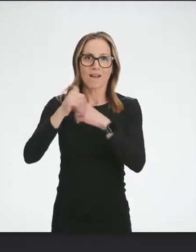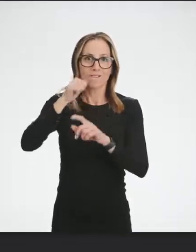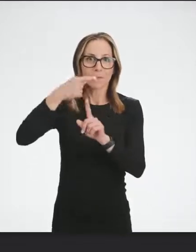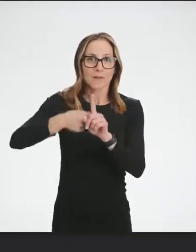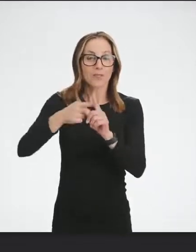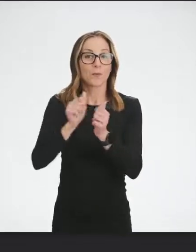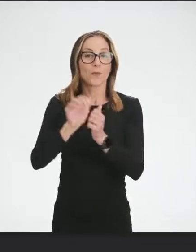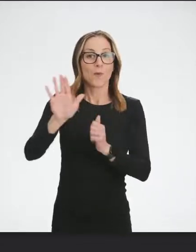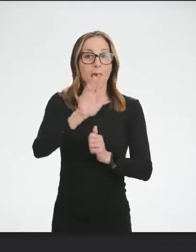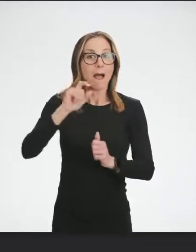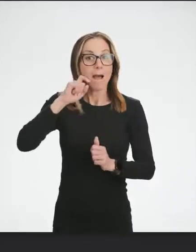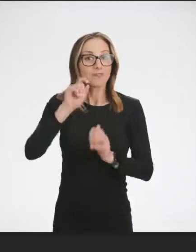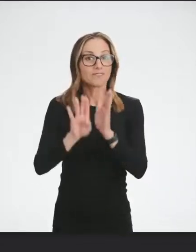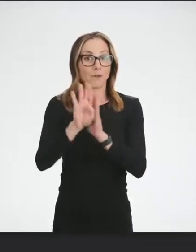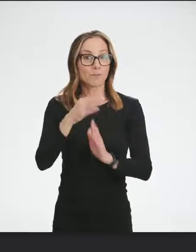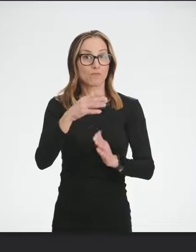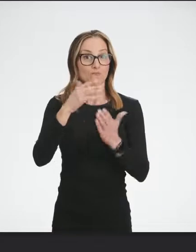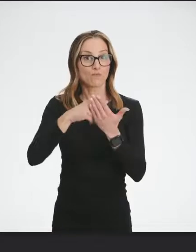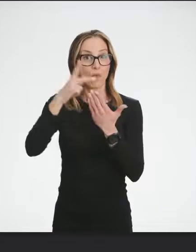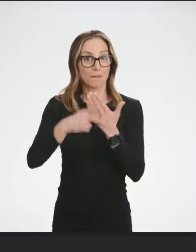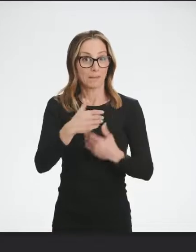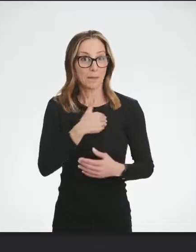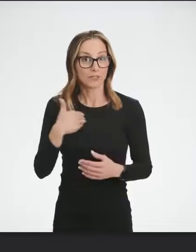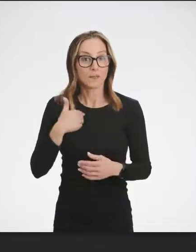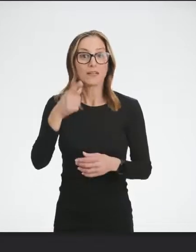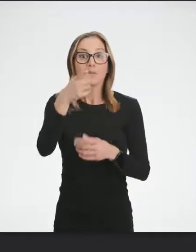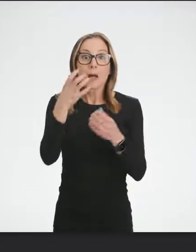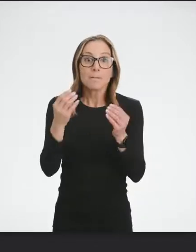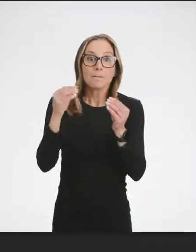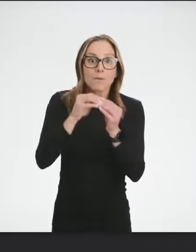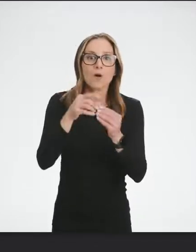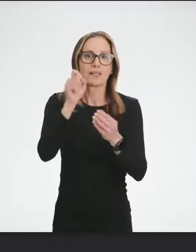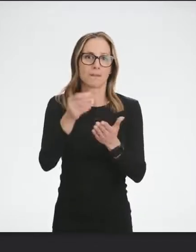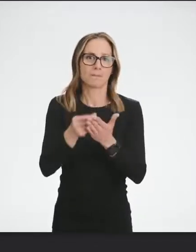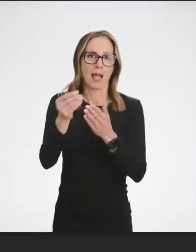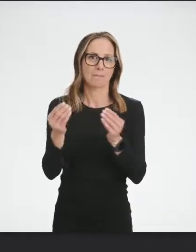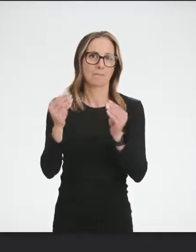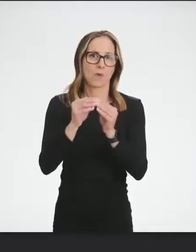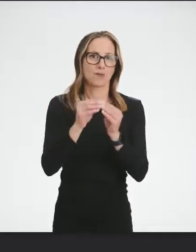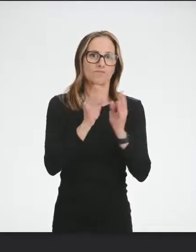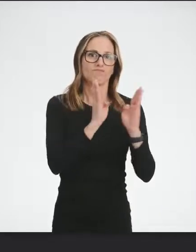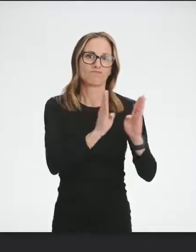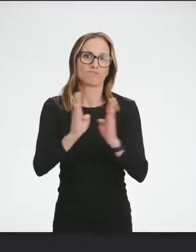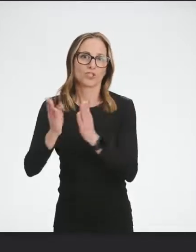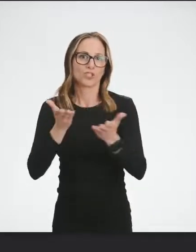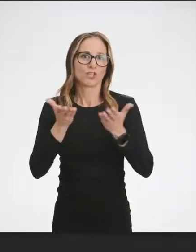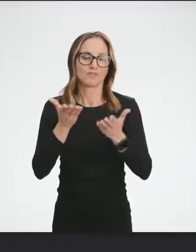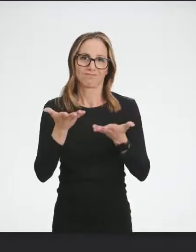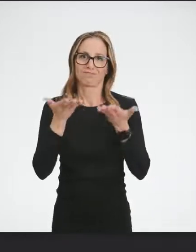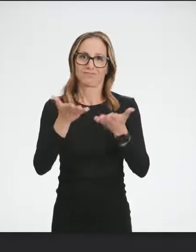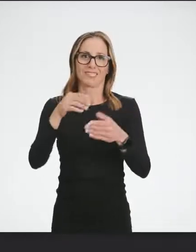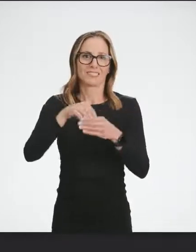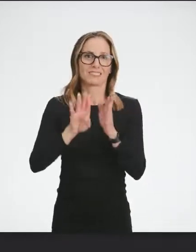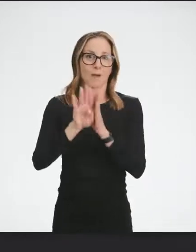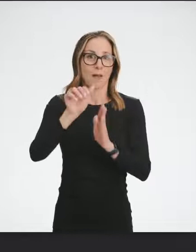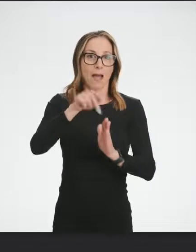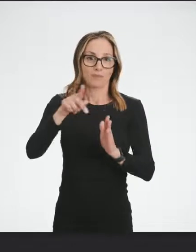Those of you who need more will be able to purchase additional tiers of service right in the developer app, starting this fall.